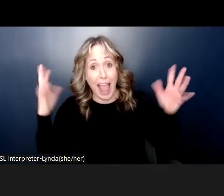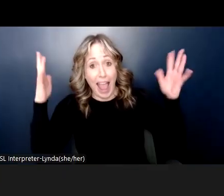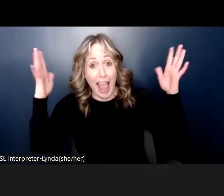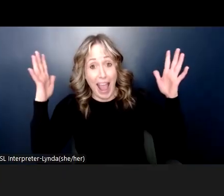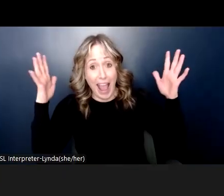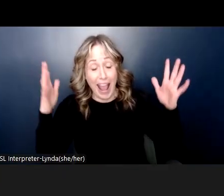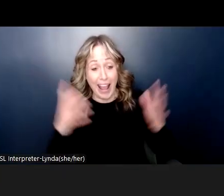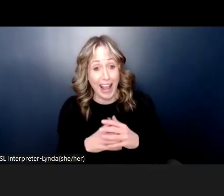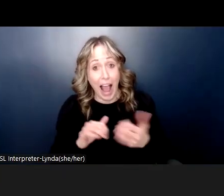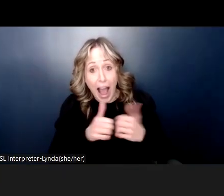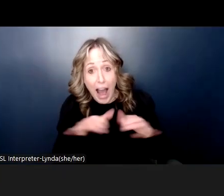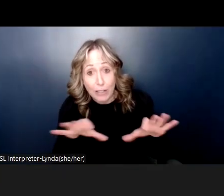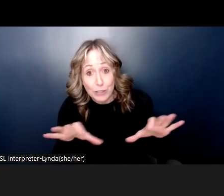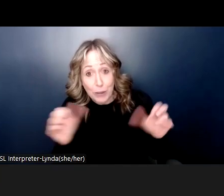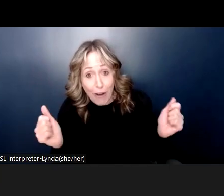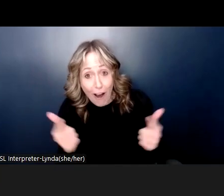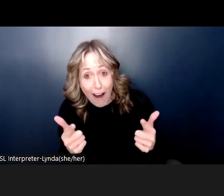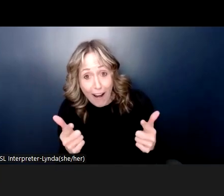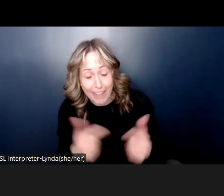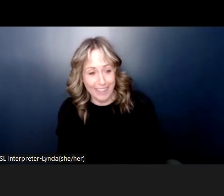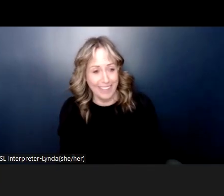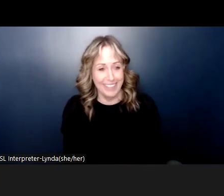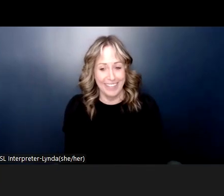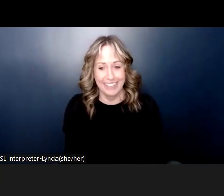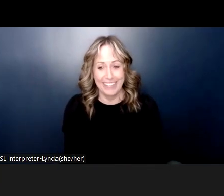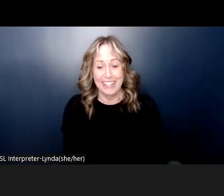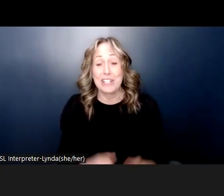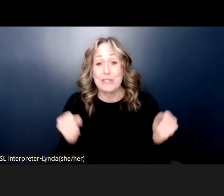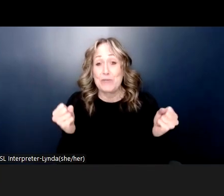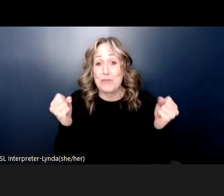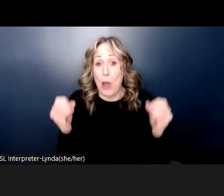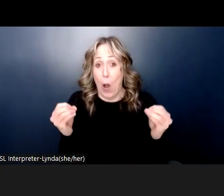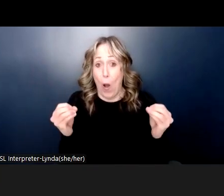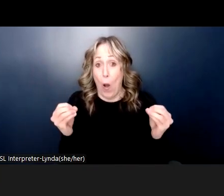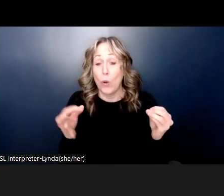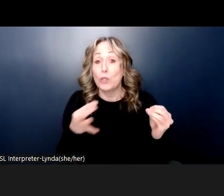How are you doing? Everyone? So we are heading into the homestretch here.